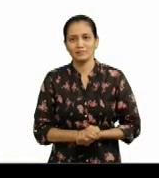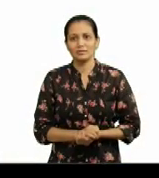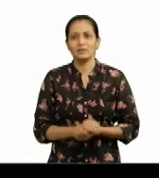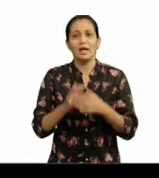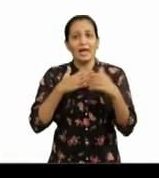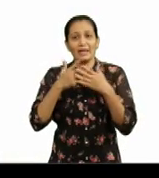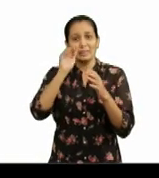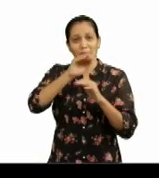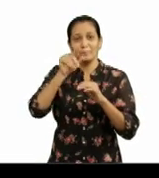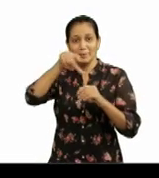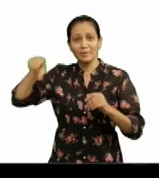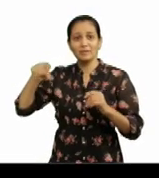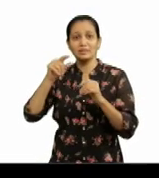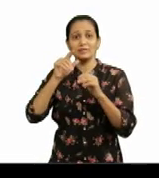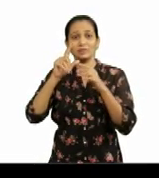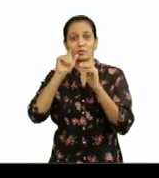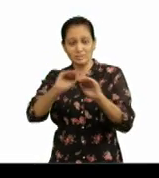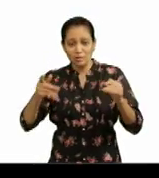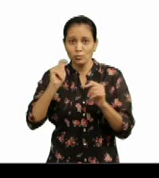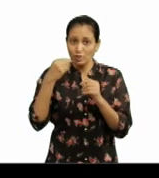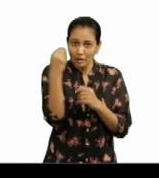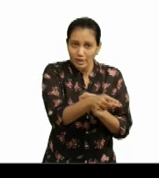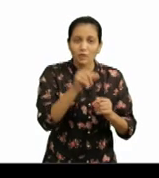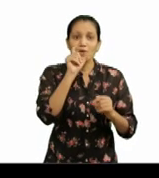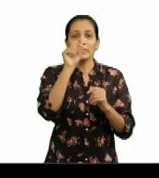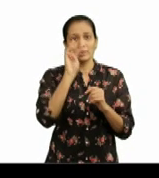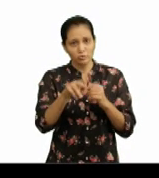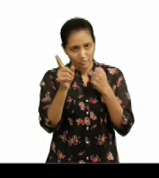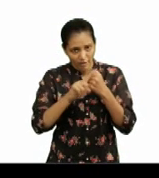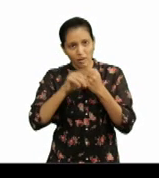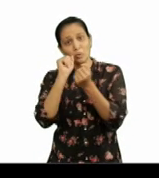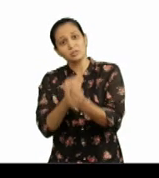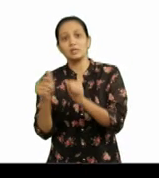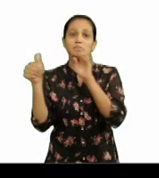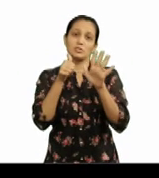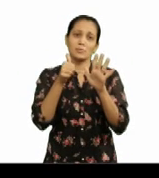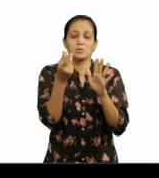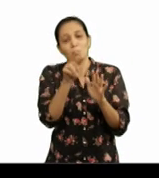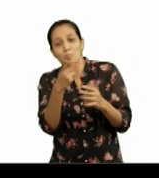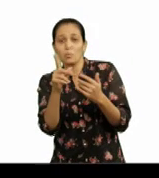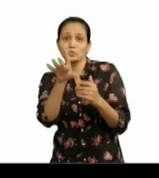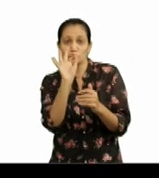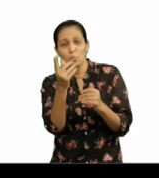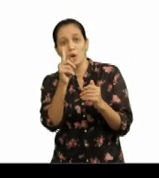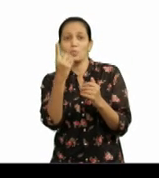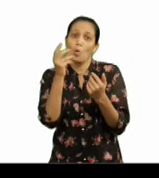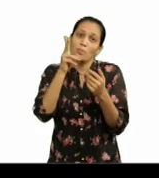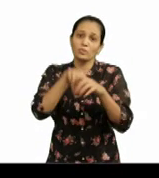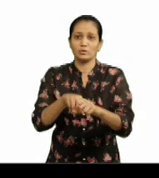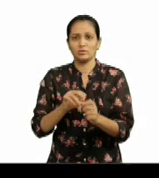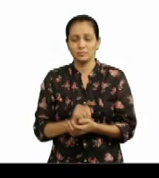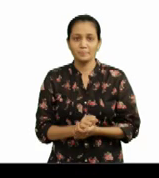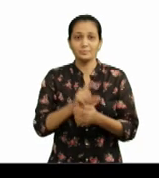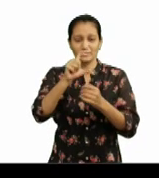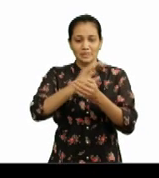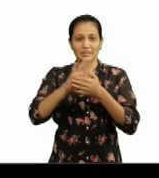Violin music is playing in the background